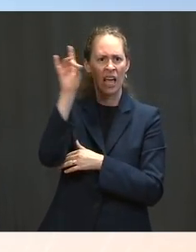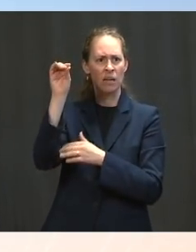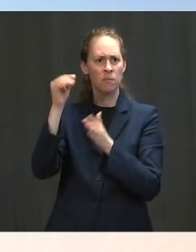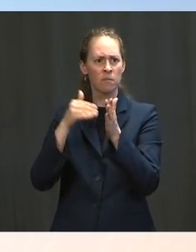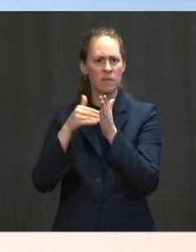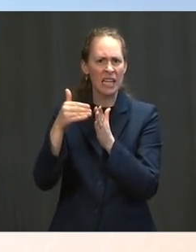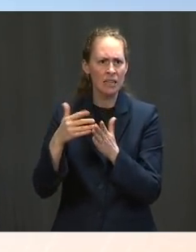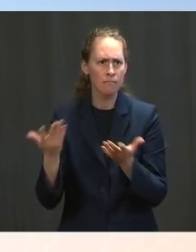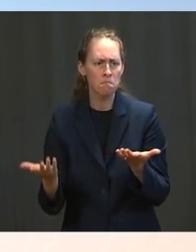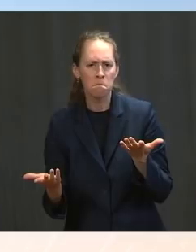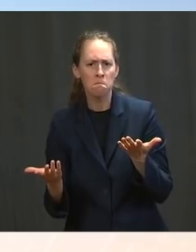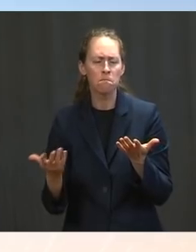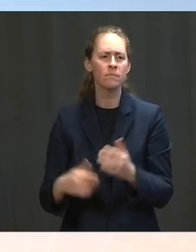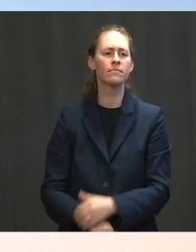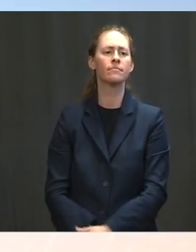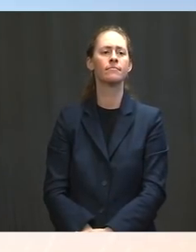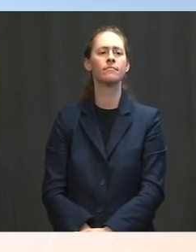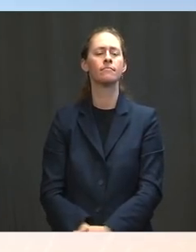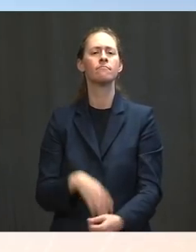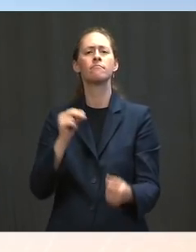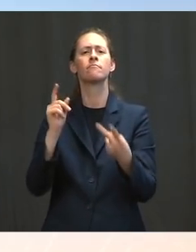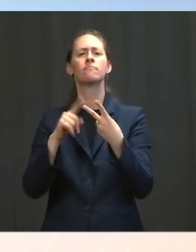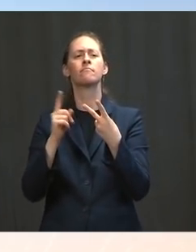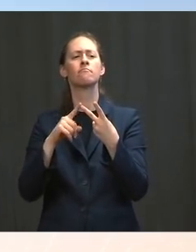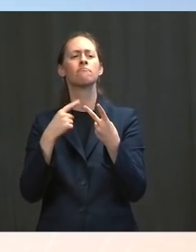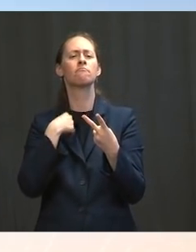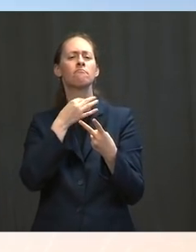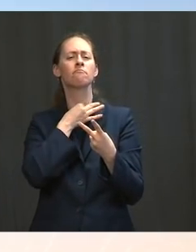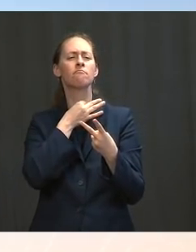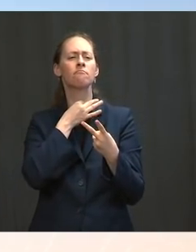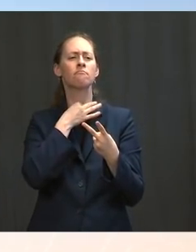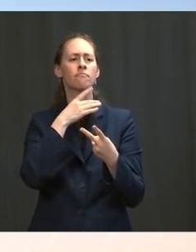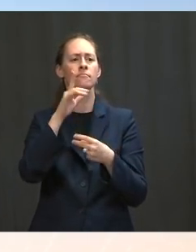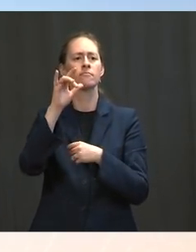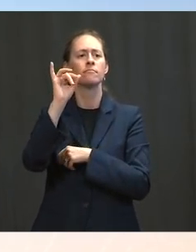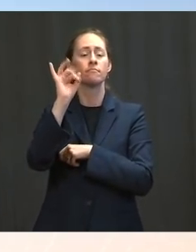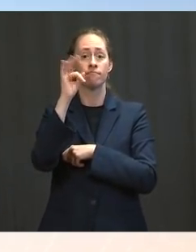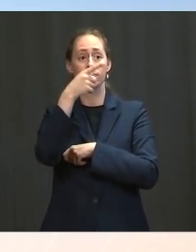For countries that have refrigerated -- refrigeration and distribution challenges,